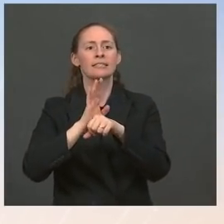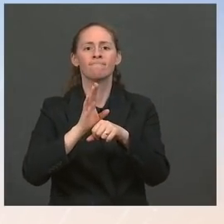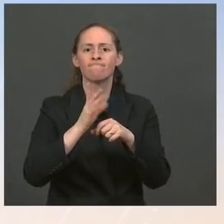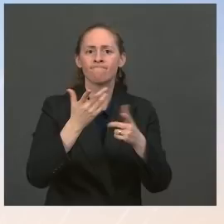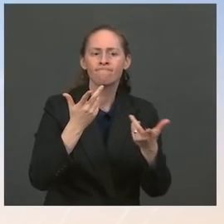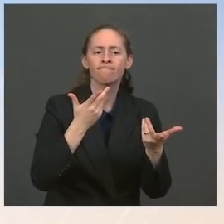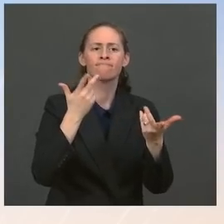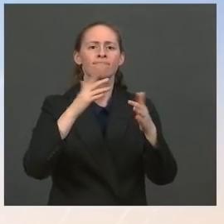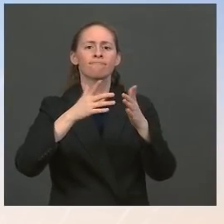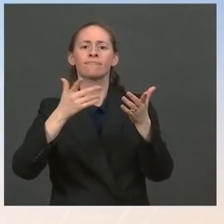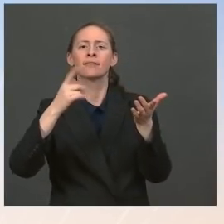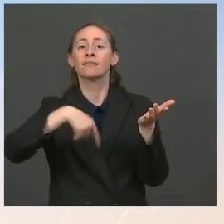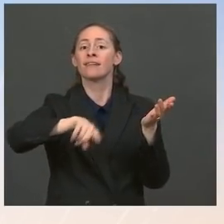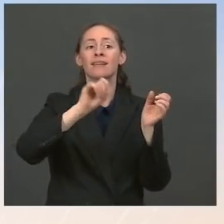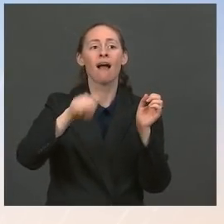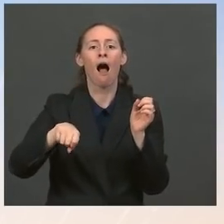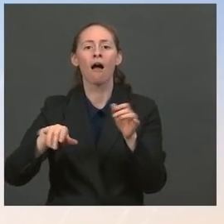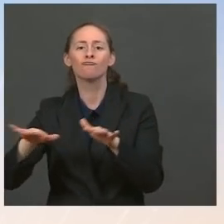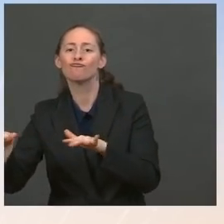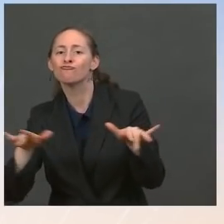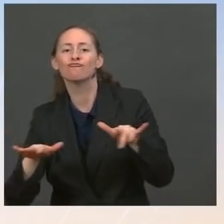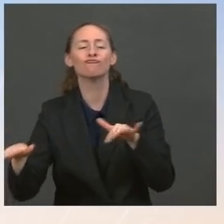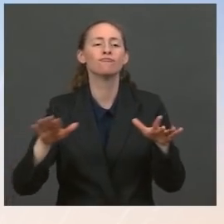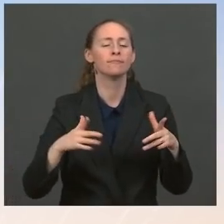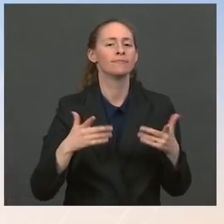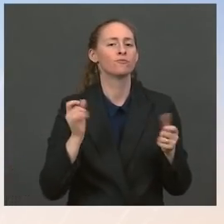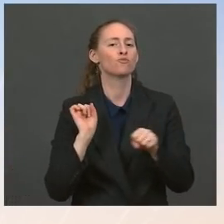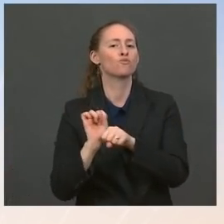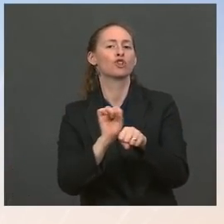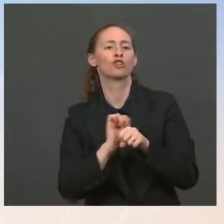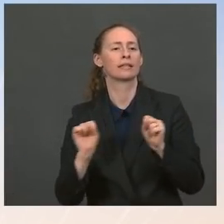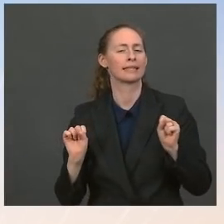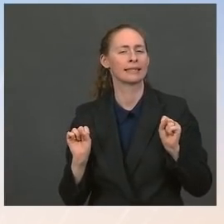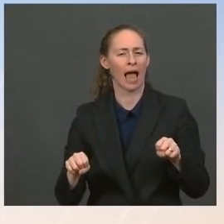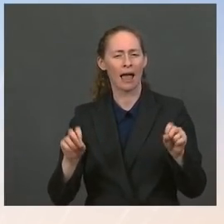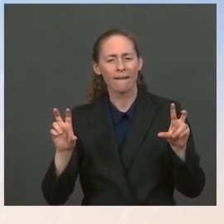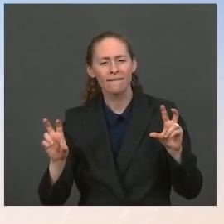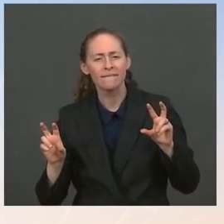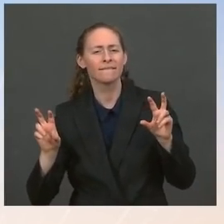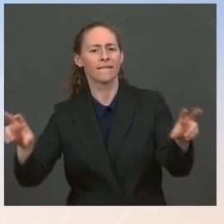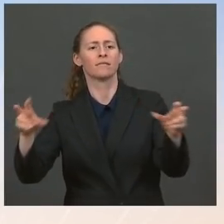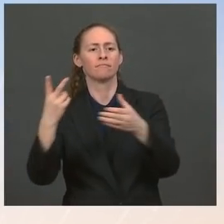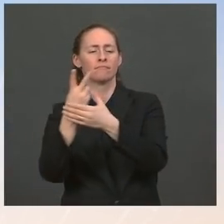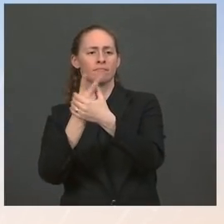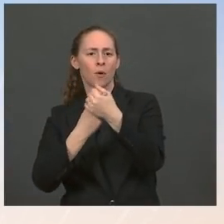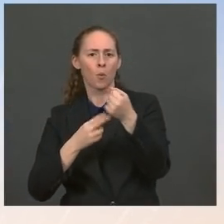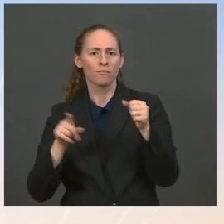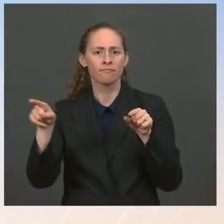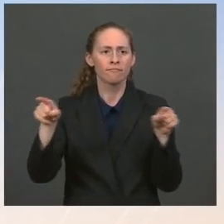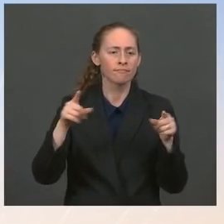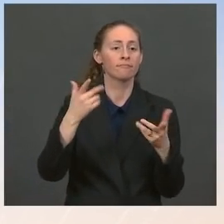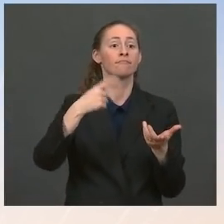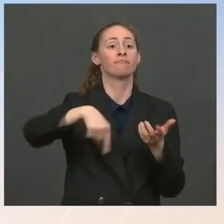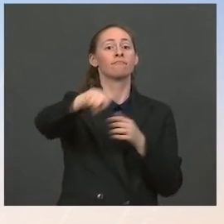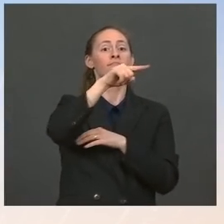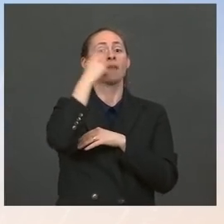and other areas that are key for creating jobs, better jobs, Black workers, and workers from every race and background.